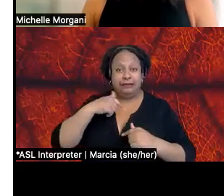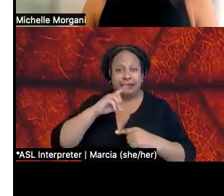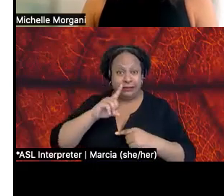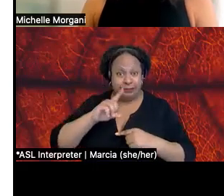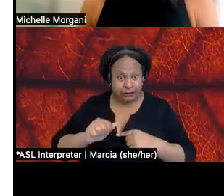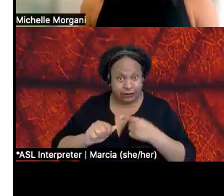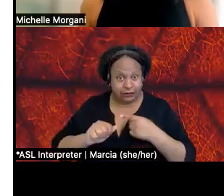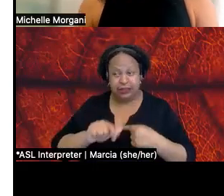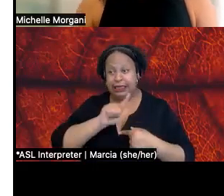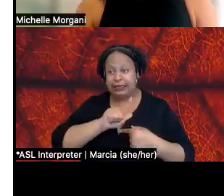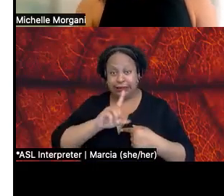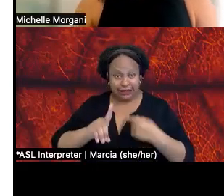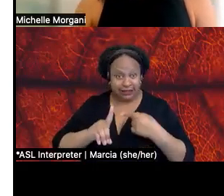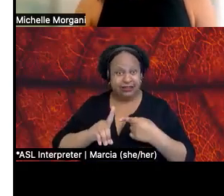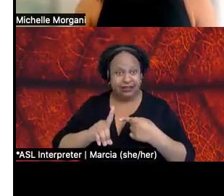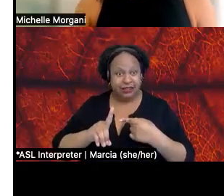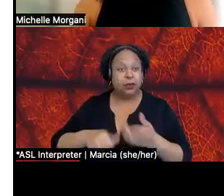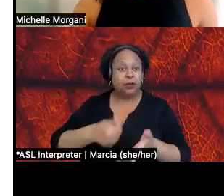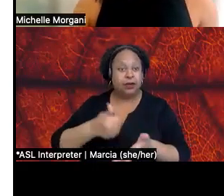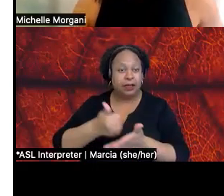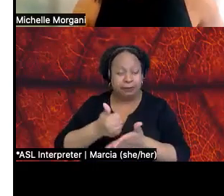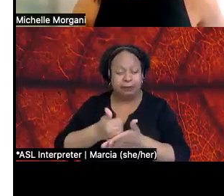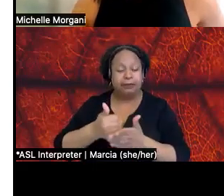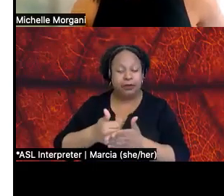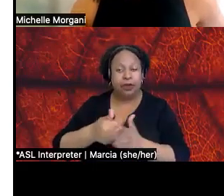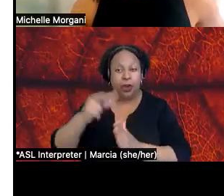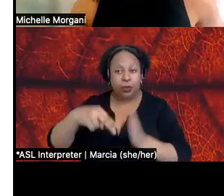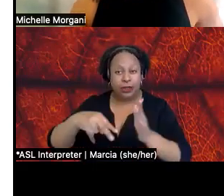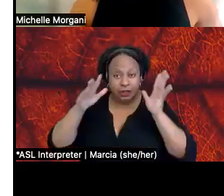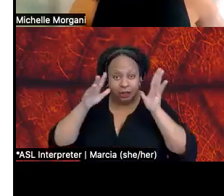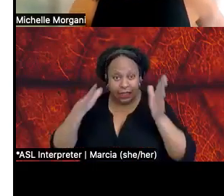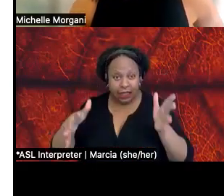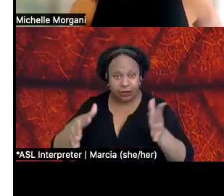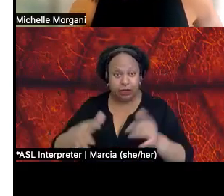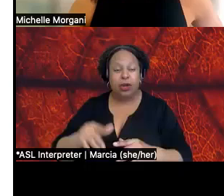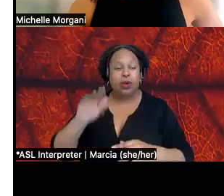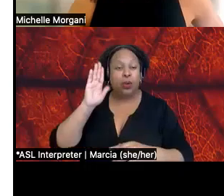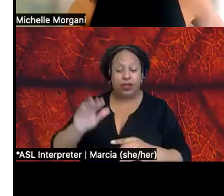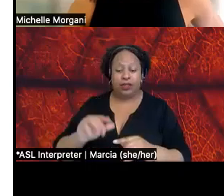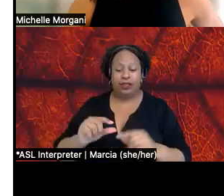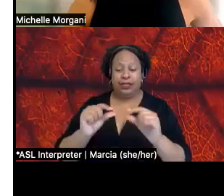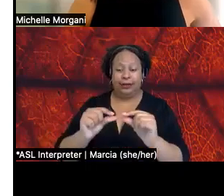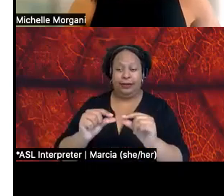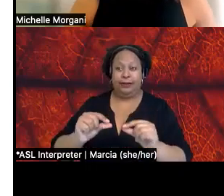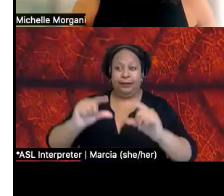And it reads the text aloud while resizing the text and changing background colour,